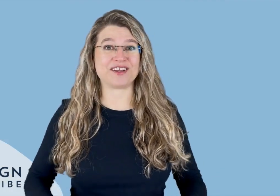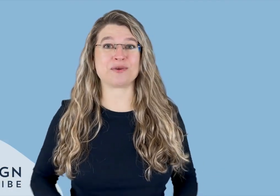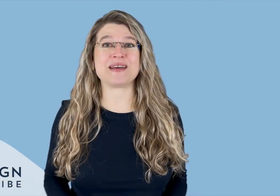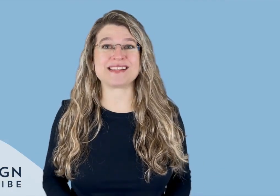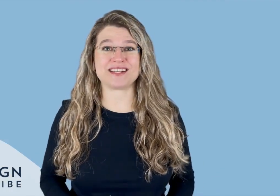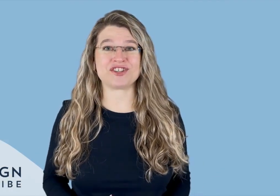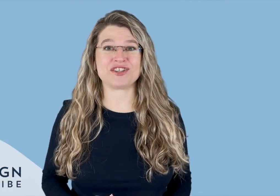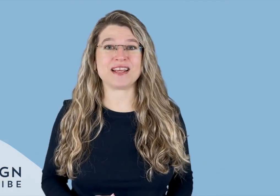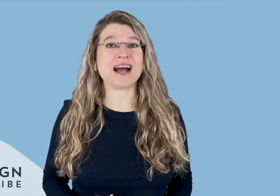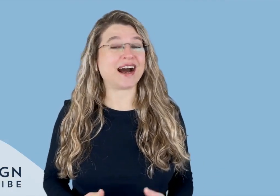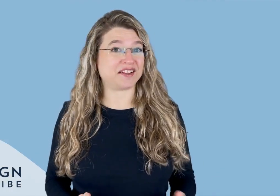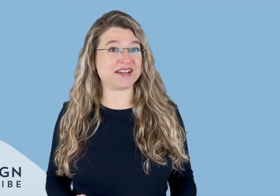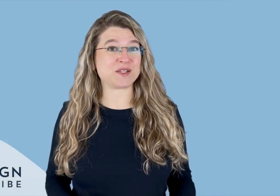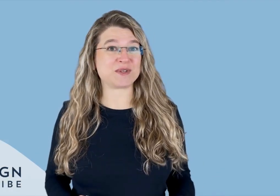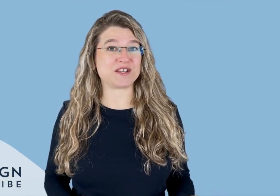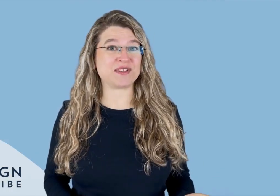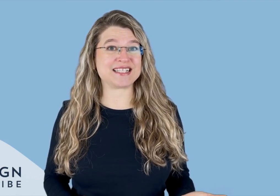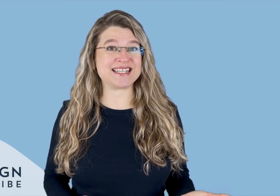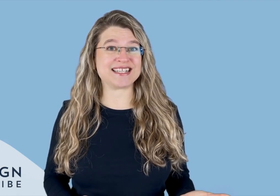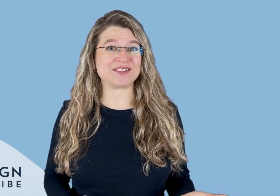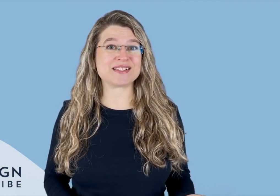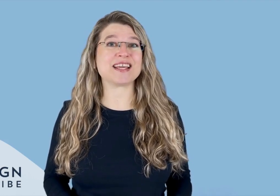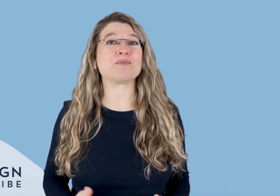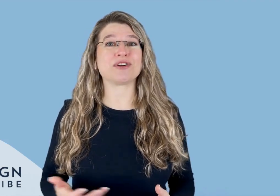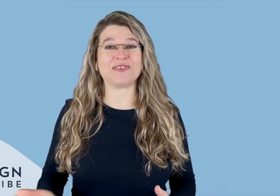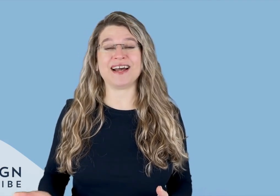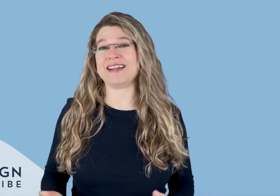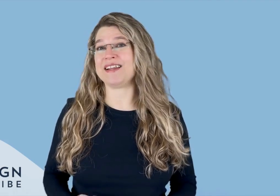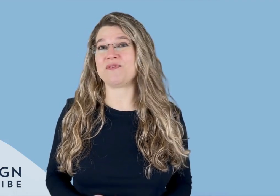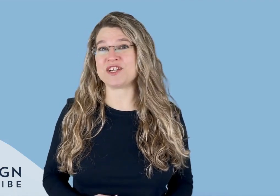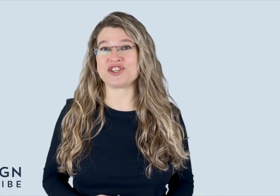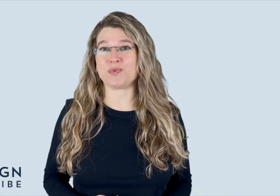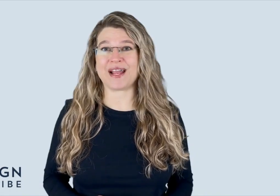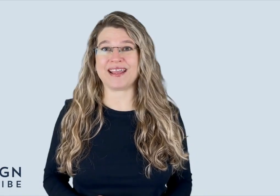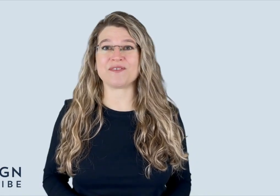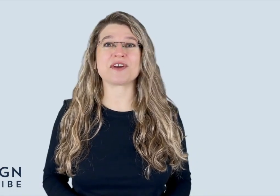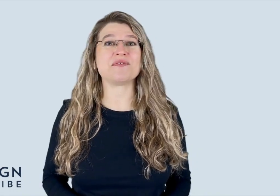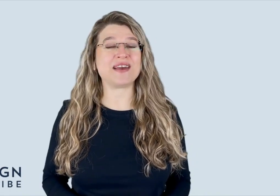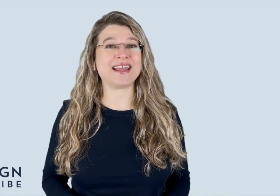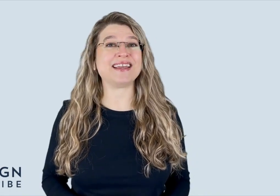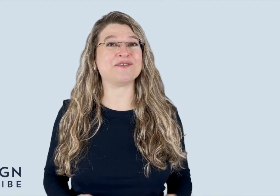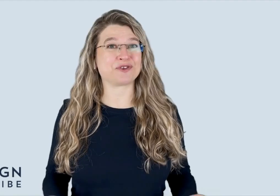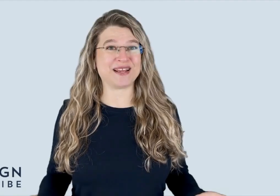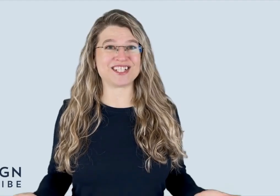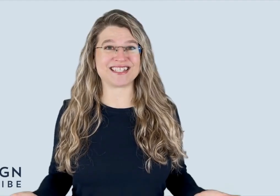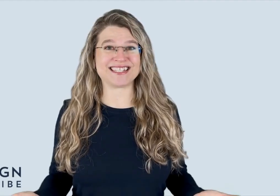your message, highlight specific details, and provide an efficient way of conveying information.